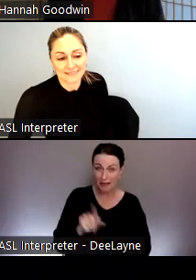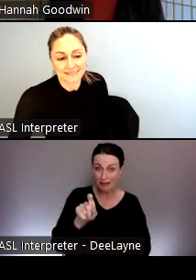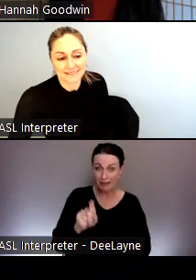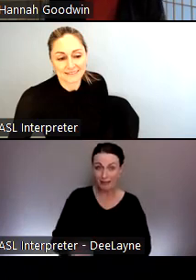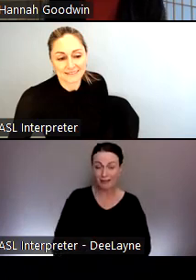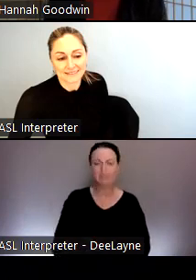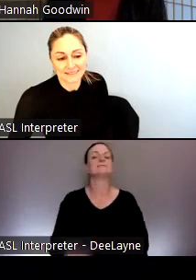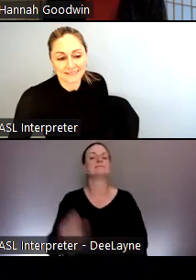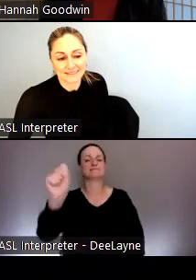Yes.